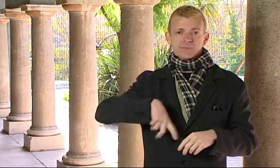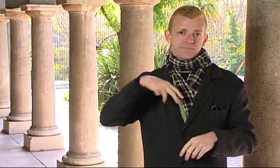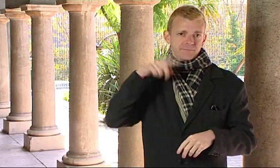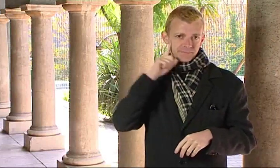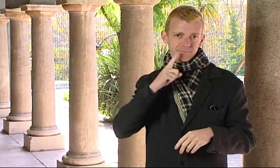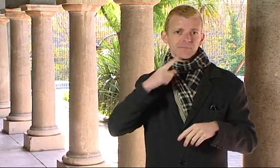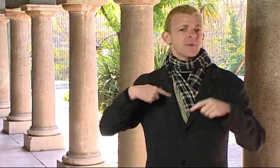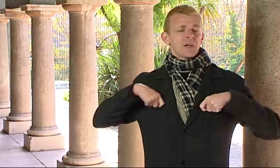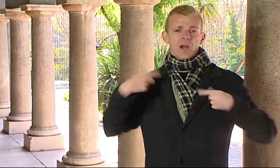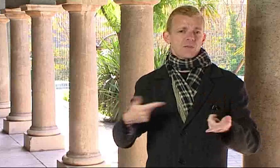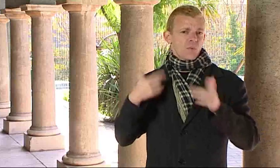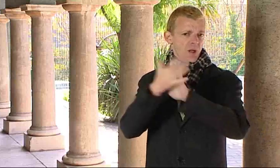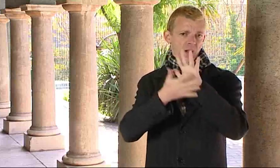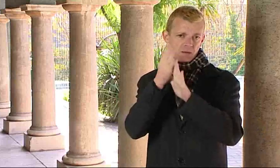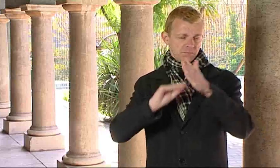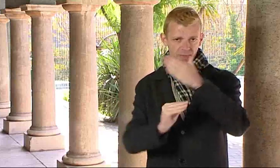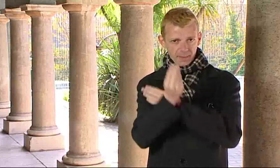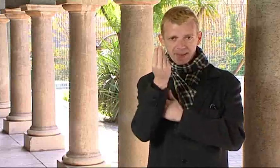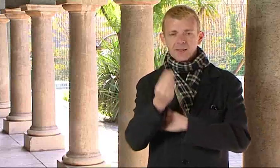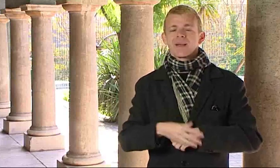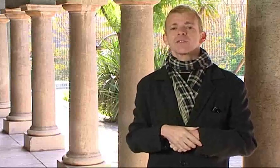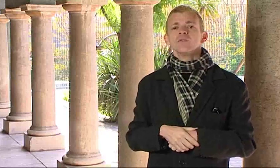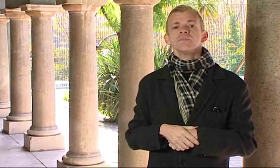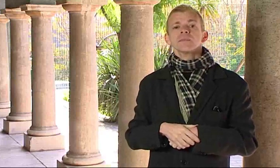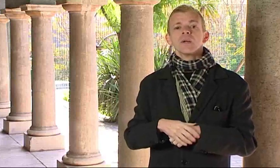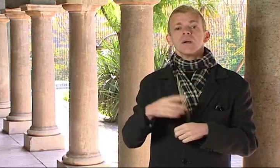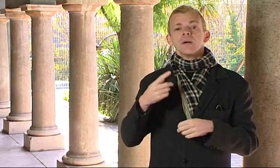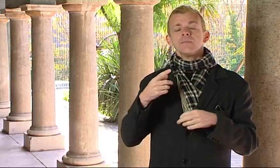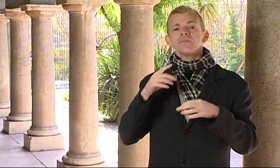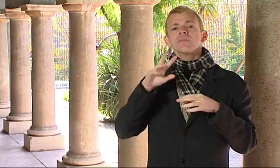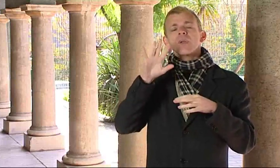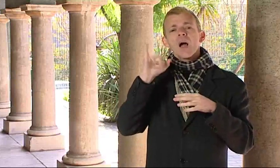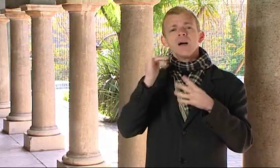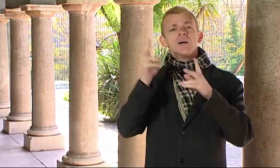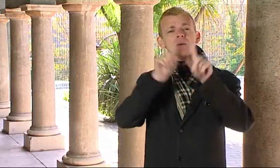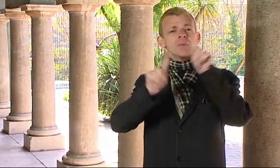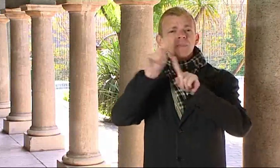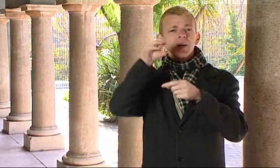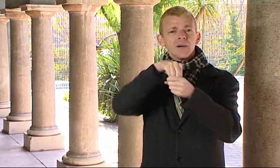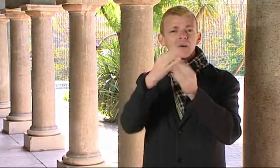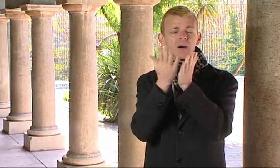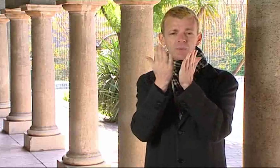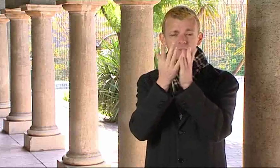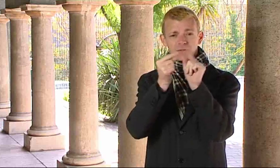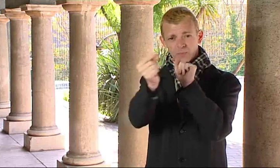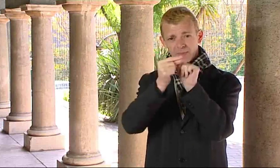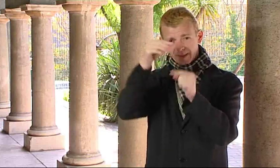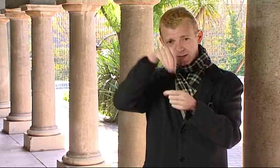I am a deaf person, a user of sign language, which is my mother tongue.